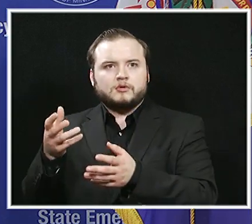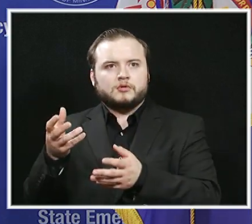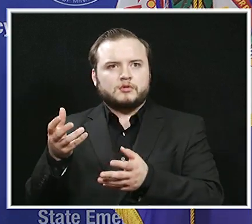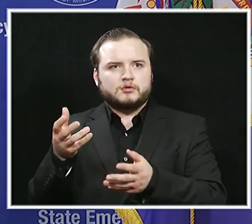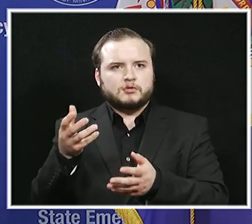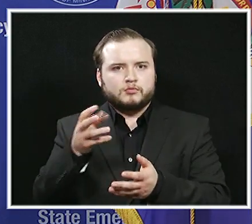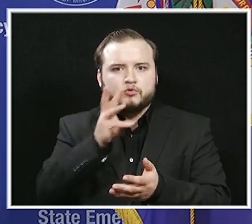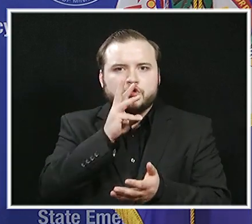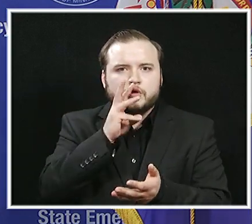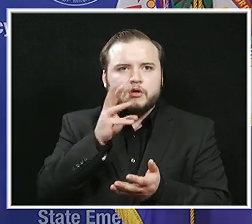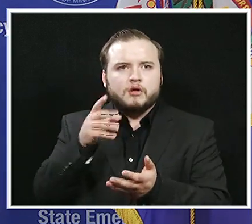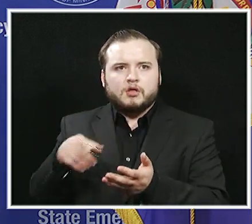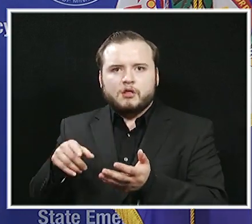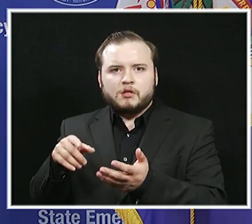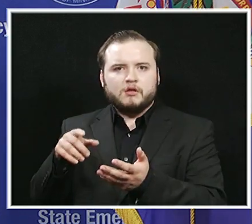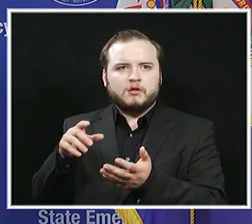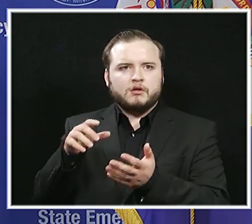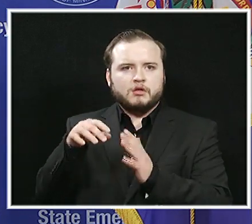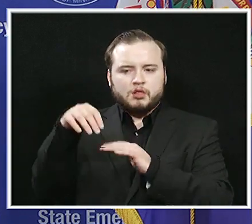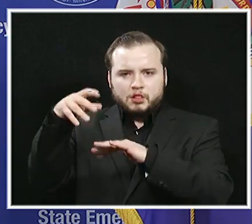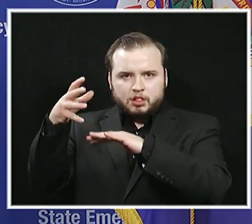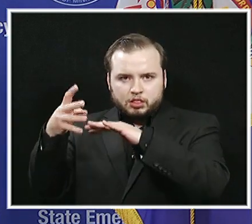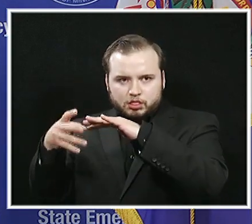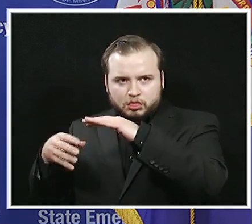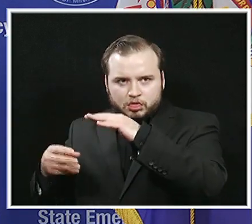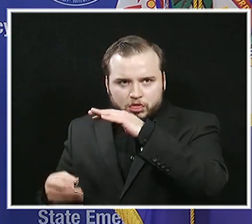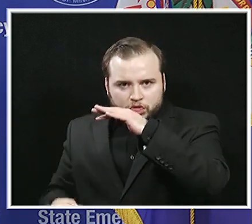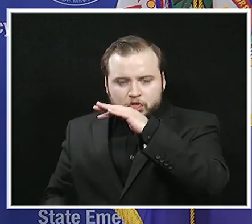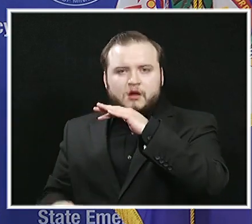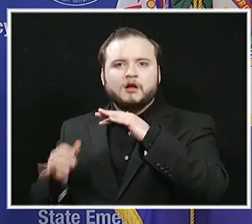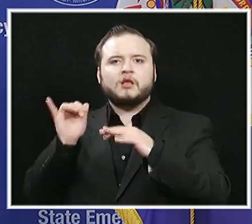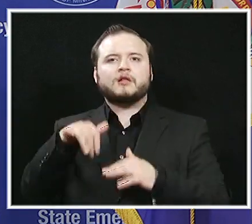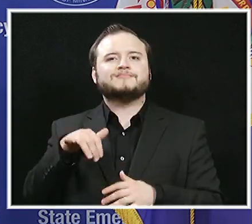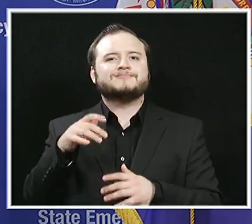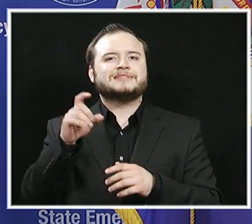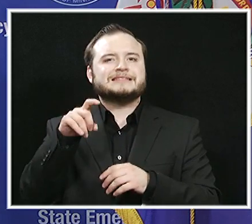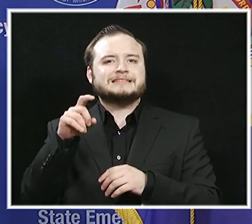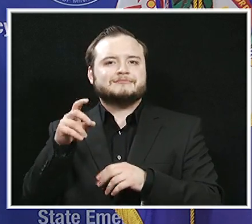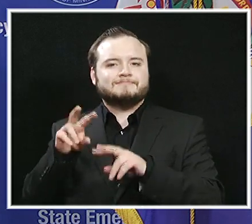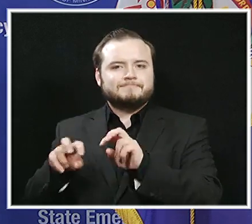hogs and of the poultry is how do you dispose of them